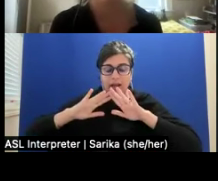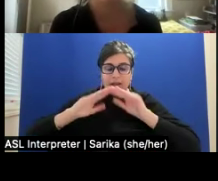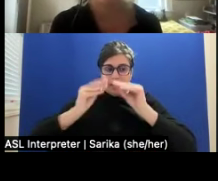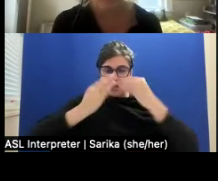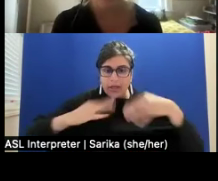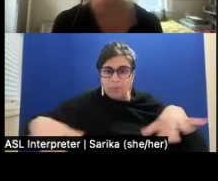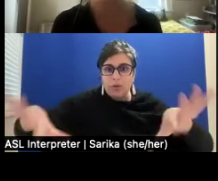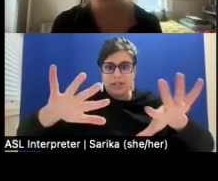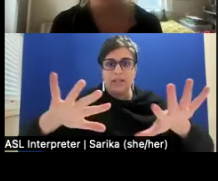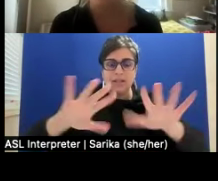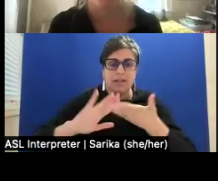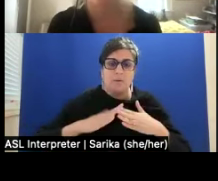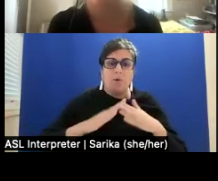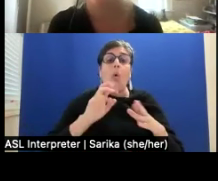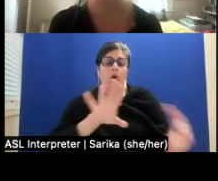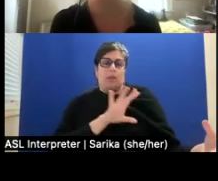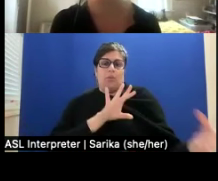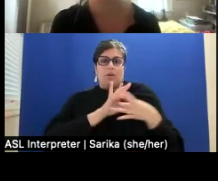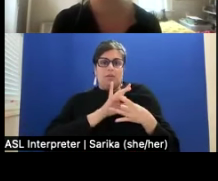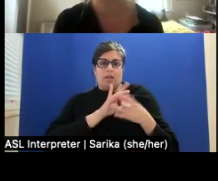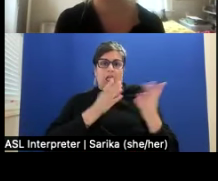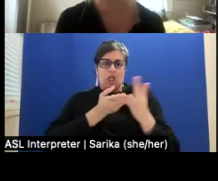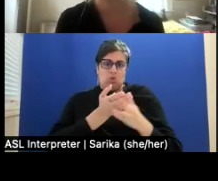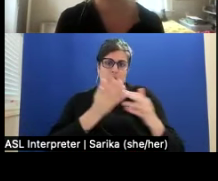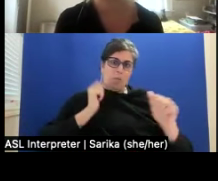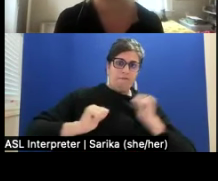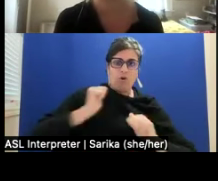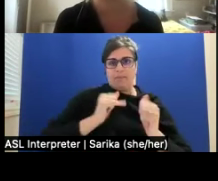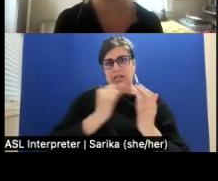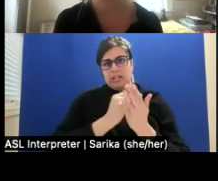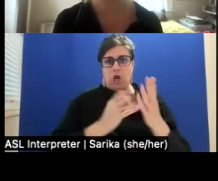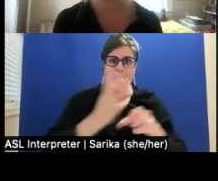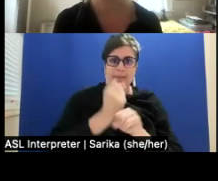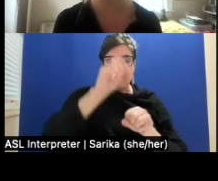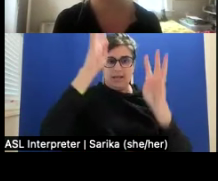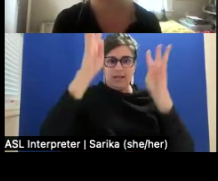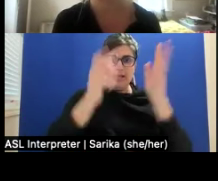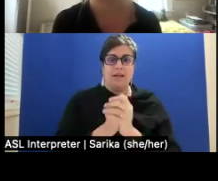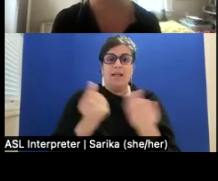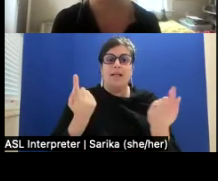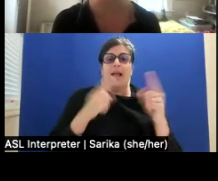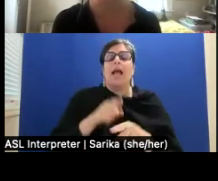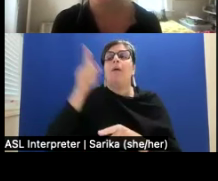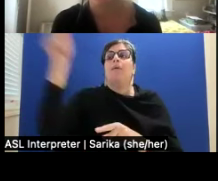or connected to me through performance and art making. And they took place in New York City, Chicago and Western Massachusetts,